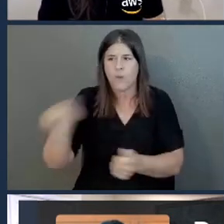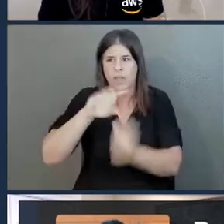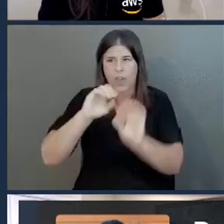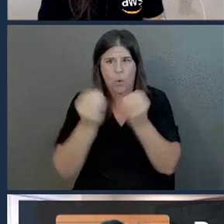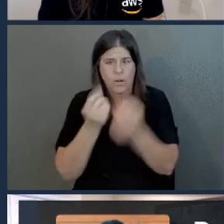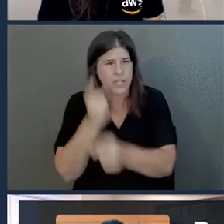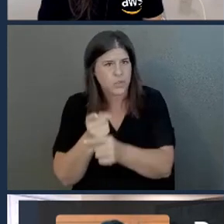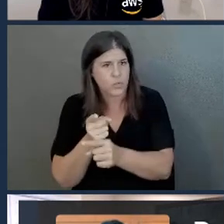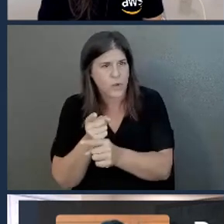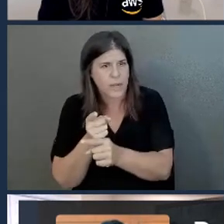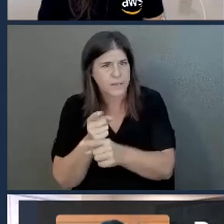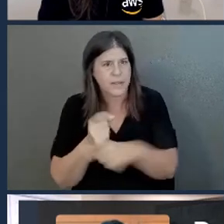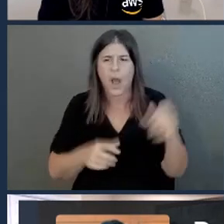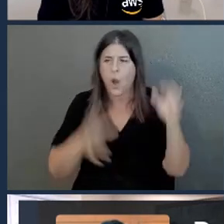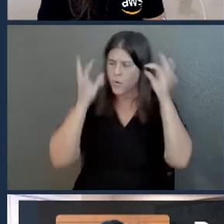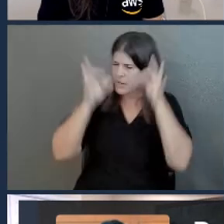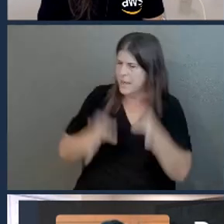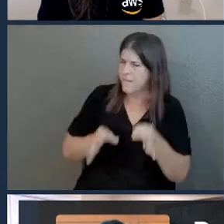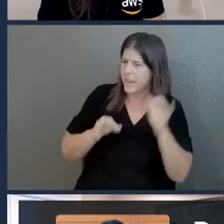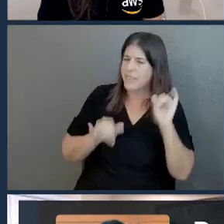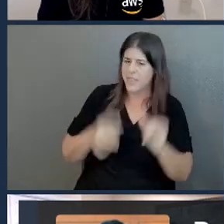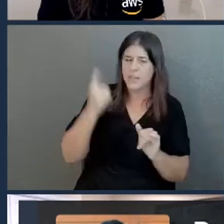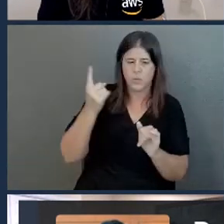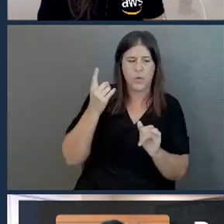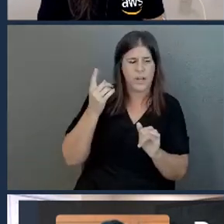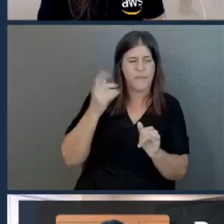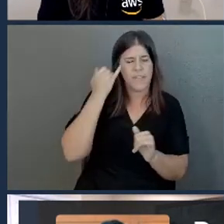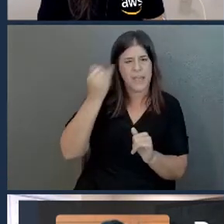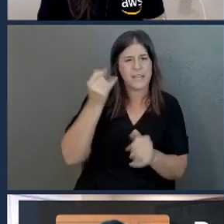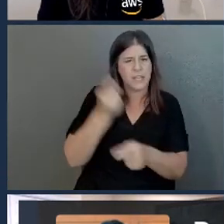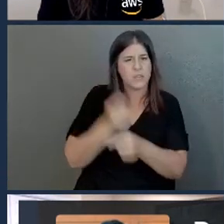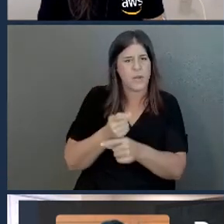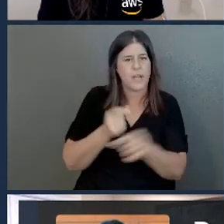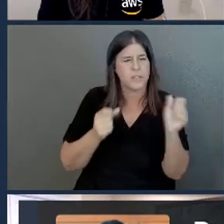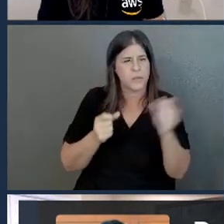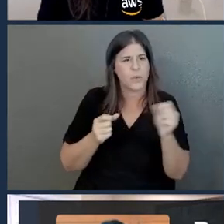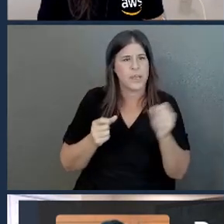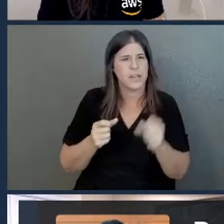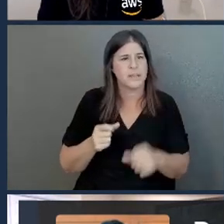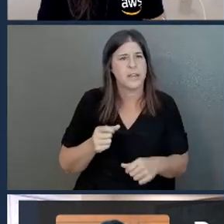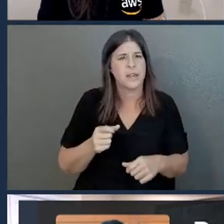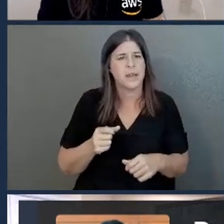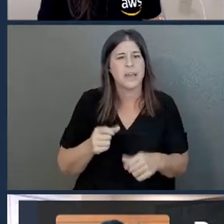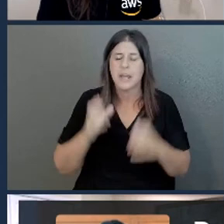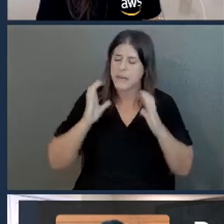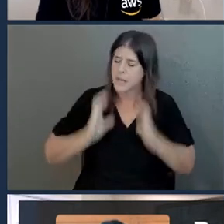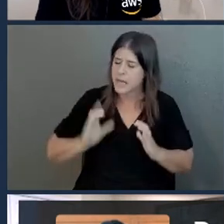Definitely. That's one of the idea, right? So customers are owner of the horse.